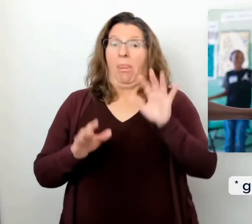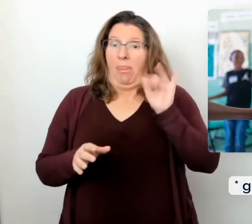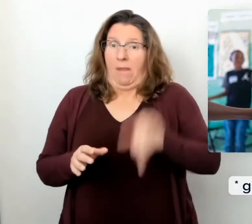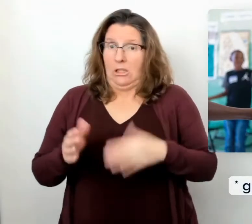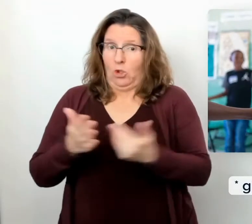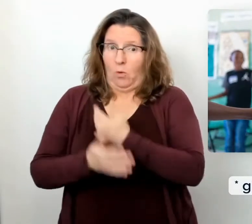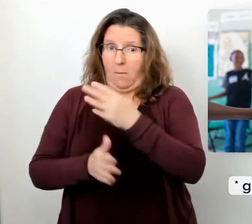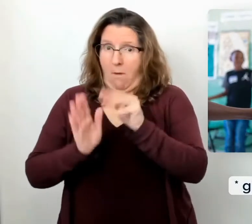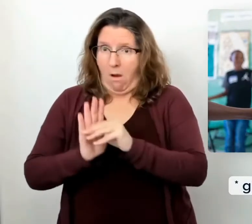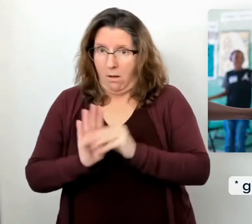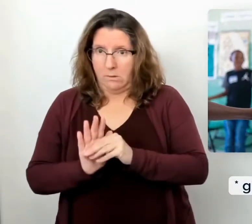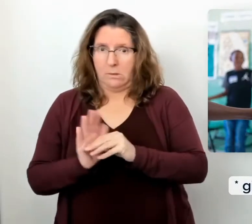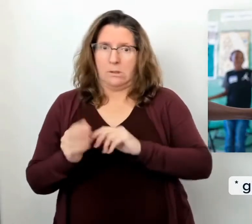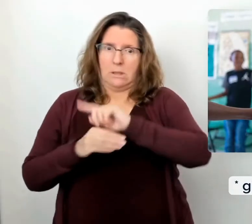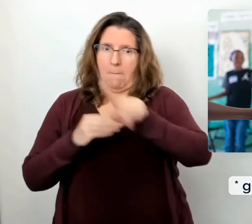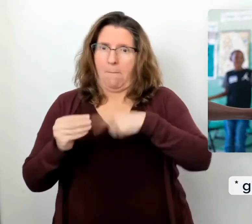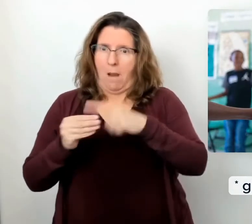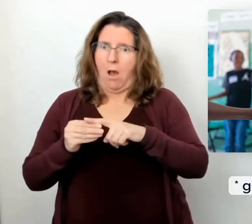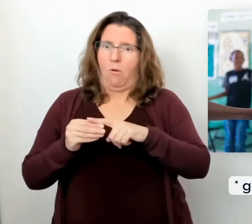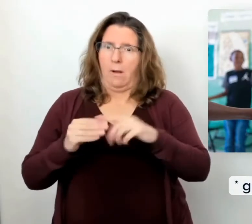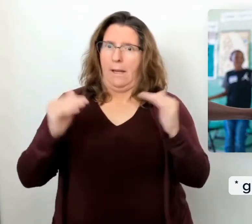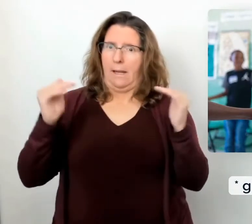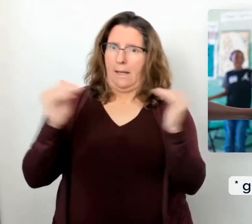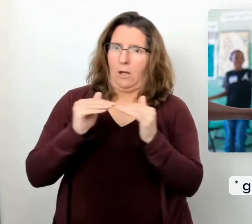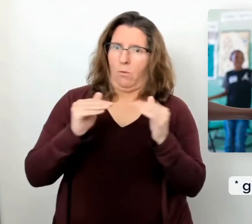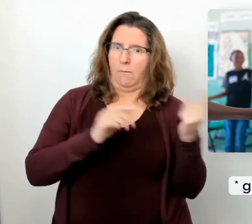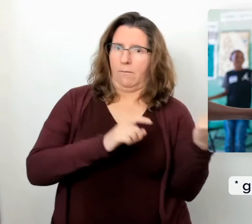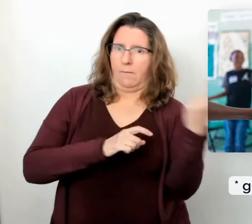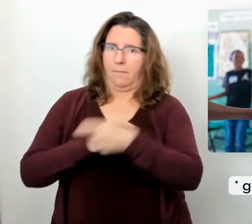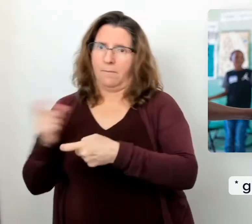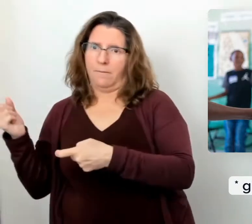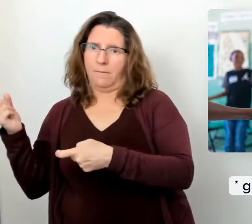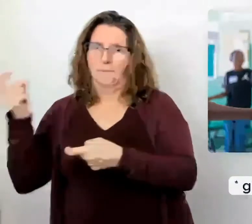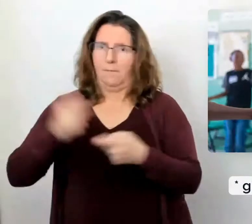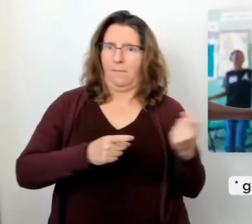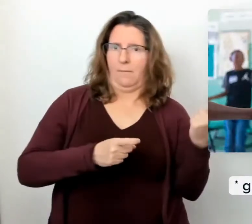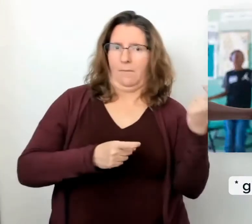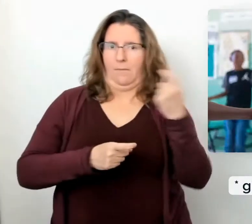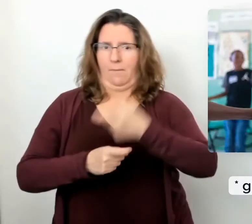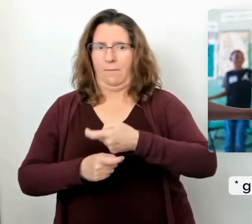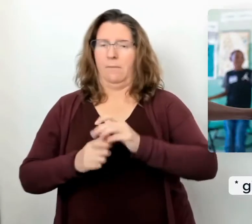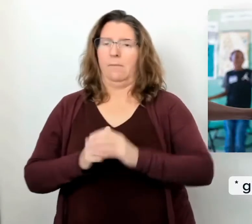The new model encourages the act of reciprocity.